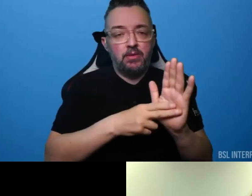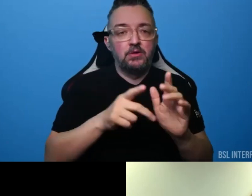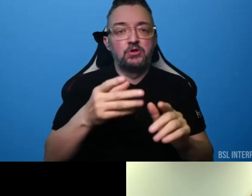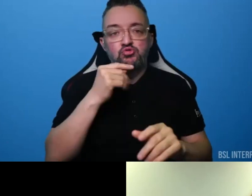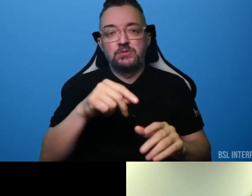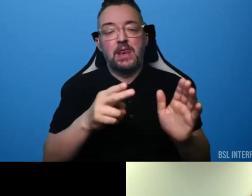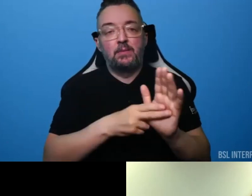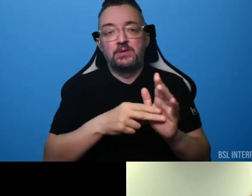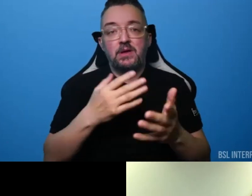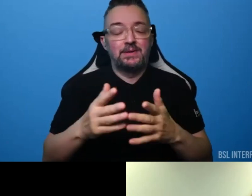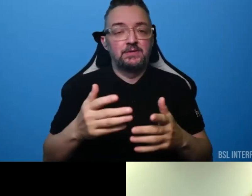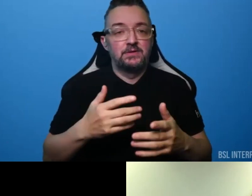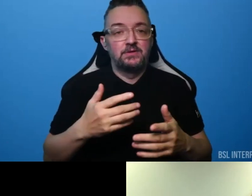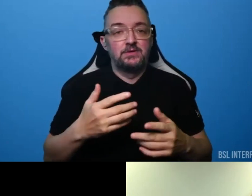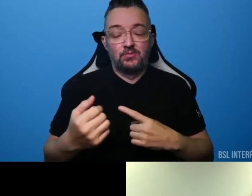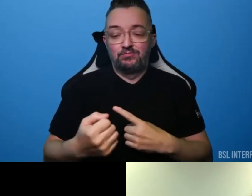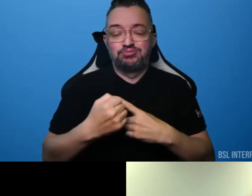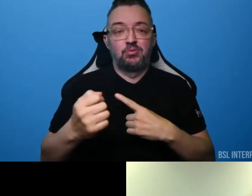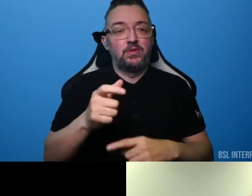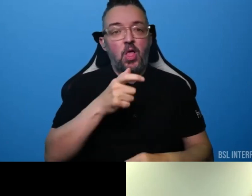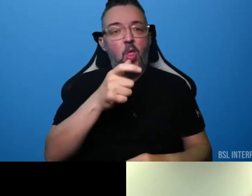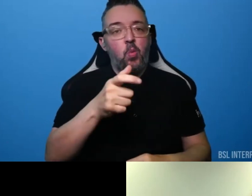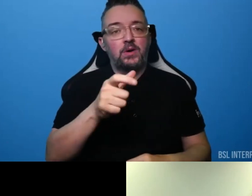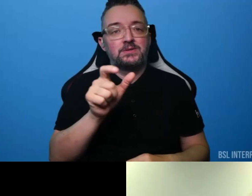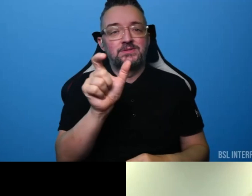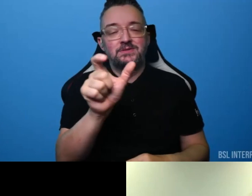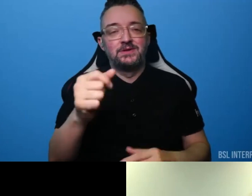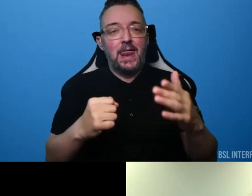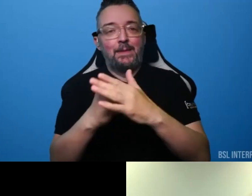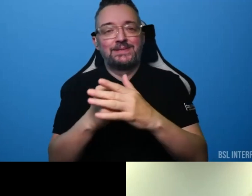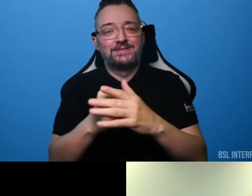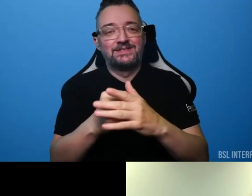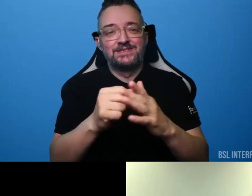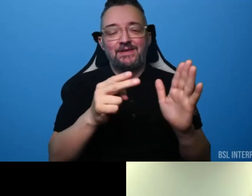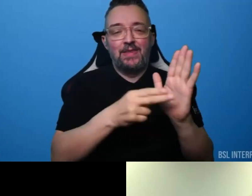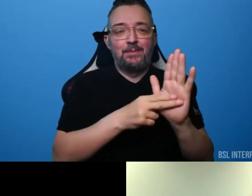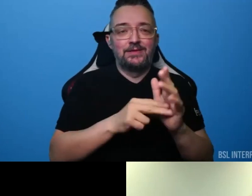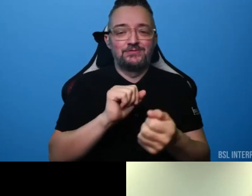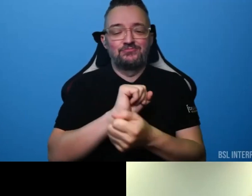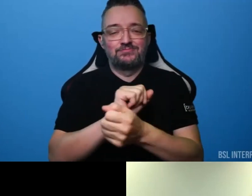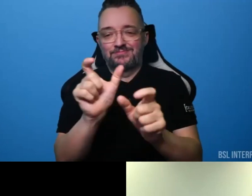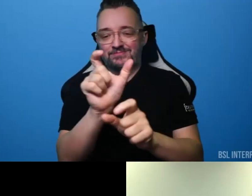and I've certainly been very struck by the word limit that you guys are restricted to on how much you can actually put